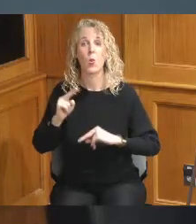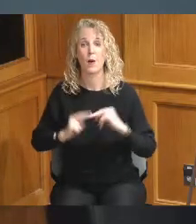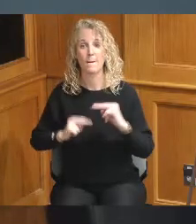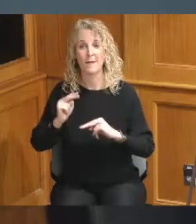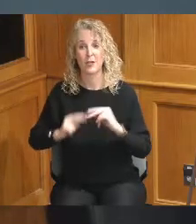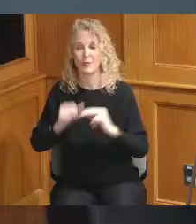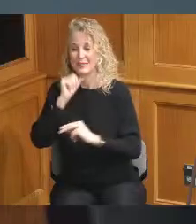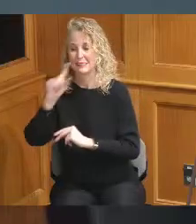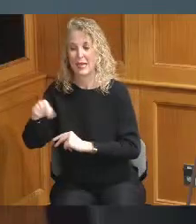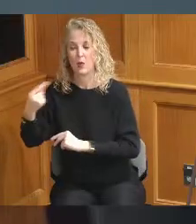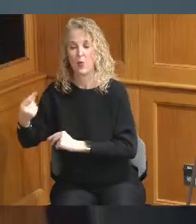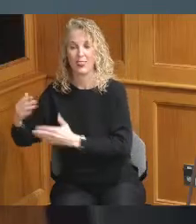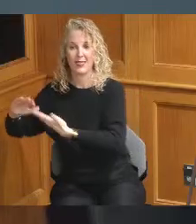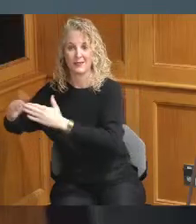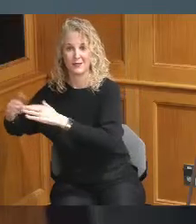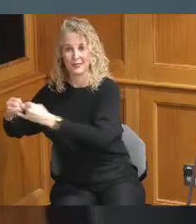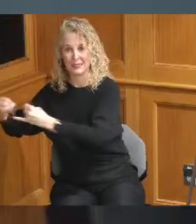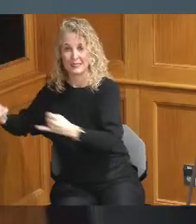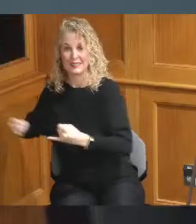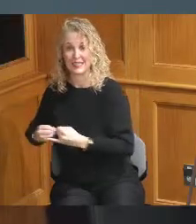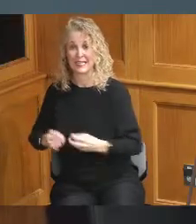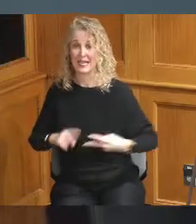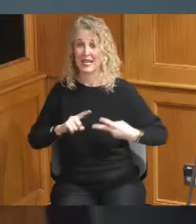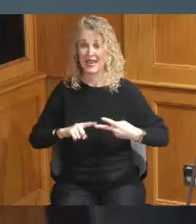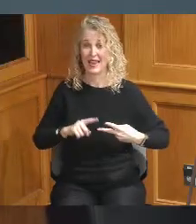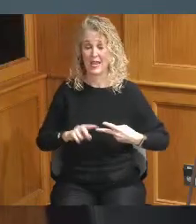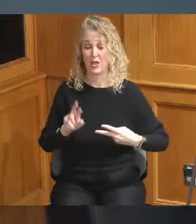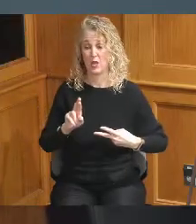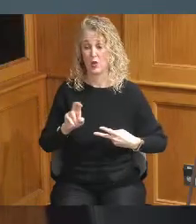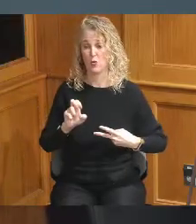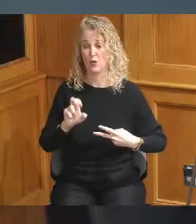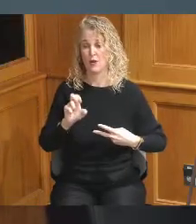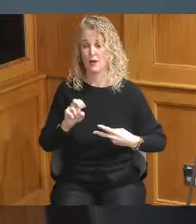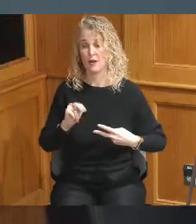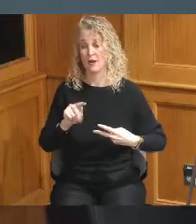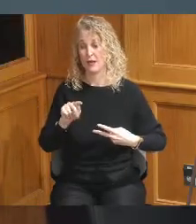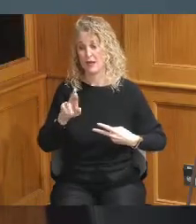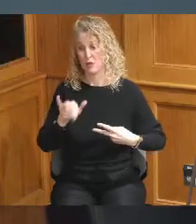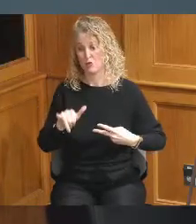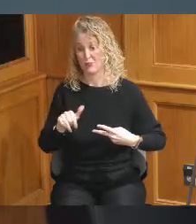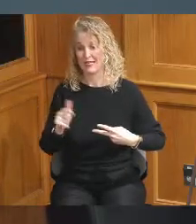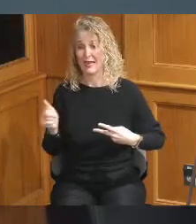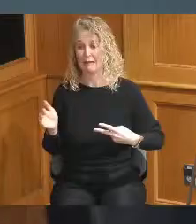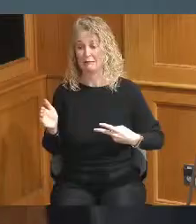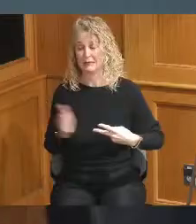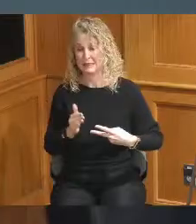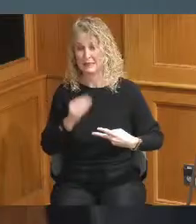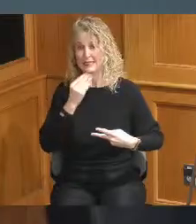Cincinnati and the bottom line is re-entry and and tiny homes so can you tell me I mean tiny